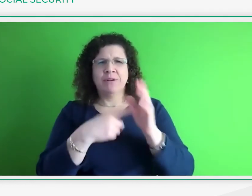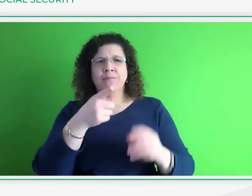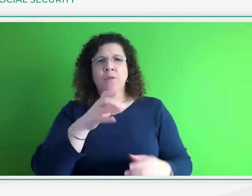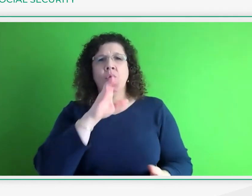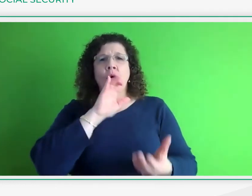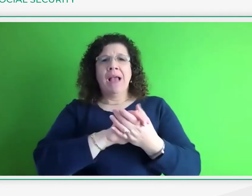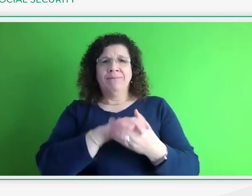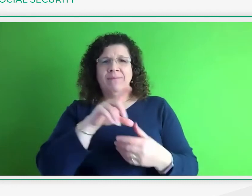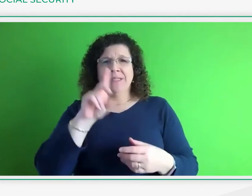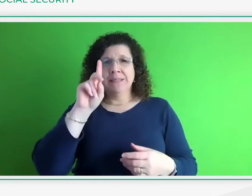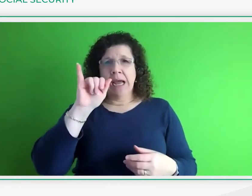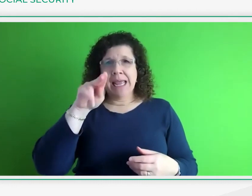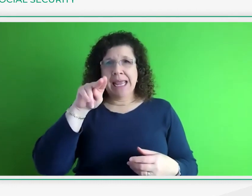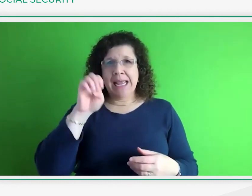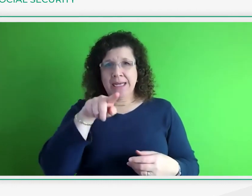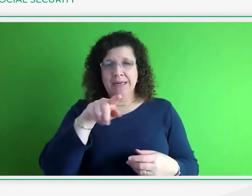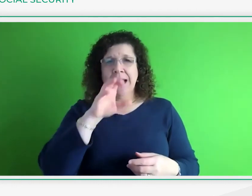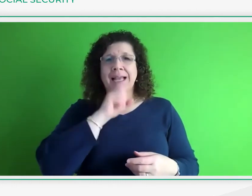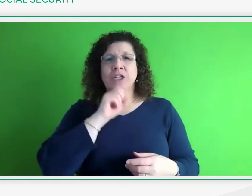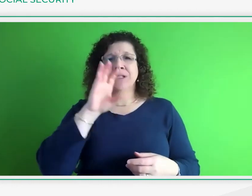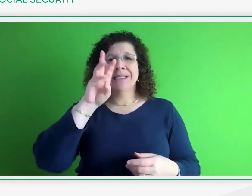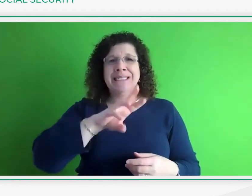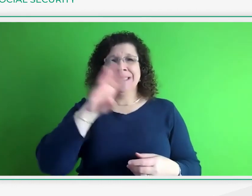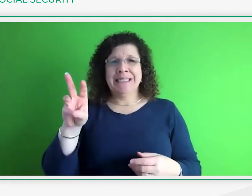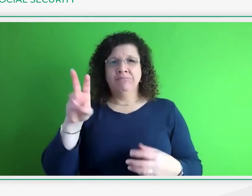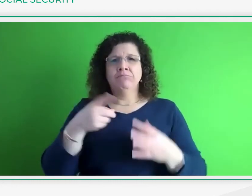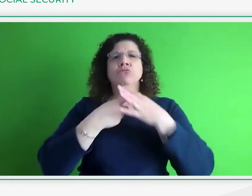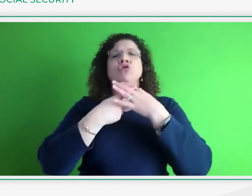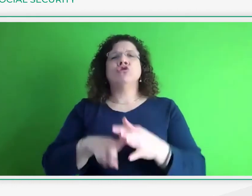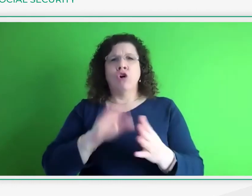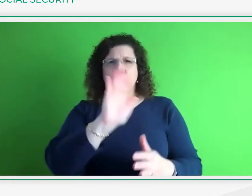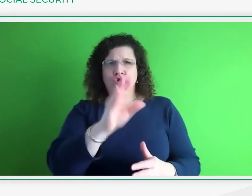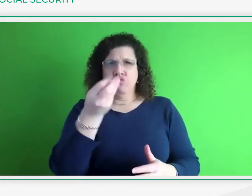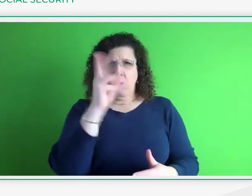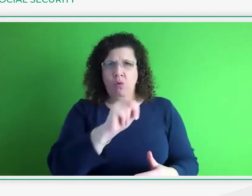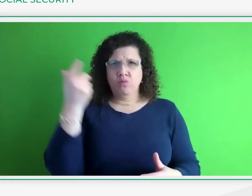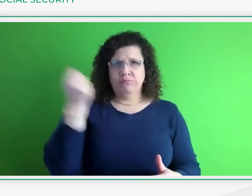So, for example, you have your wife, Diane. She is 66 years old.